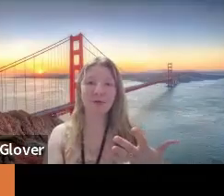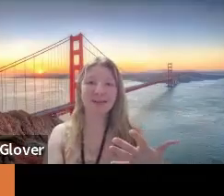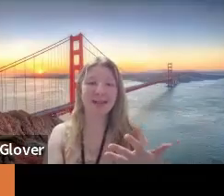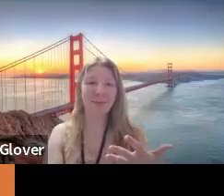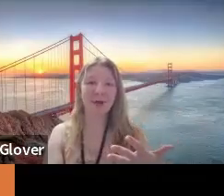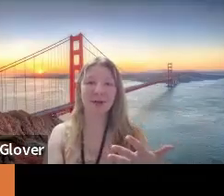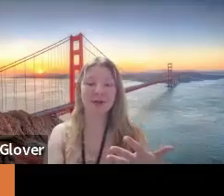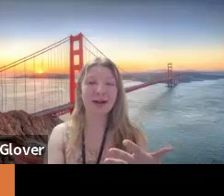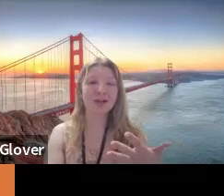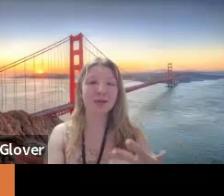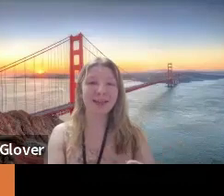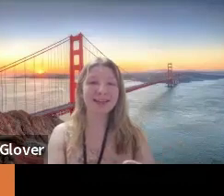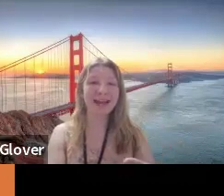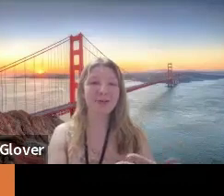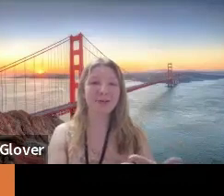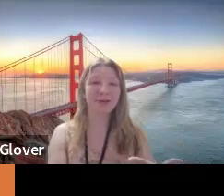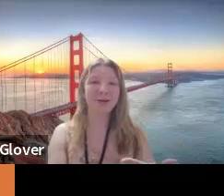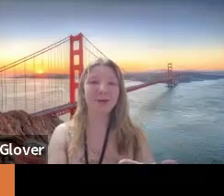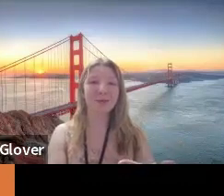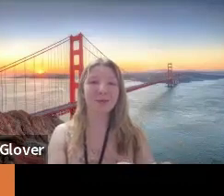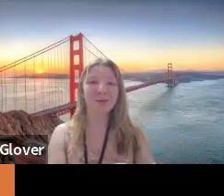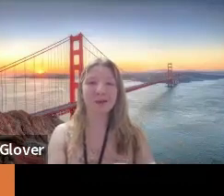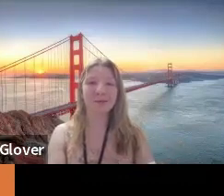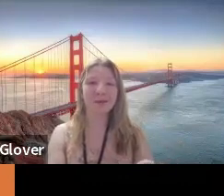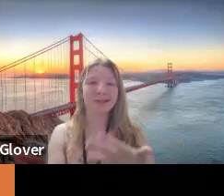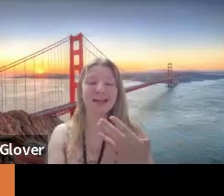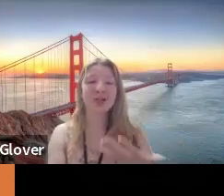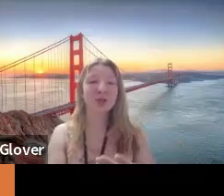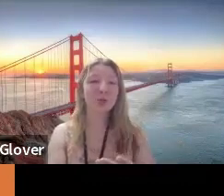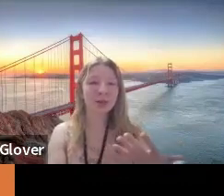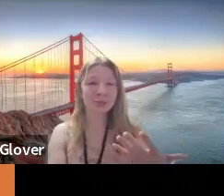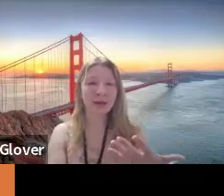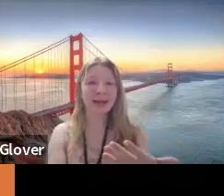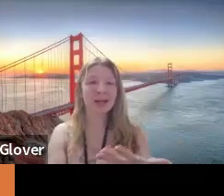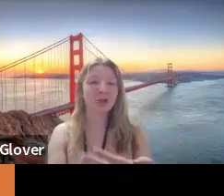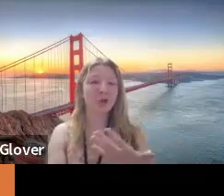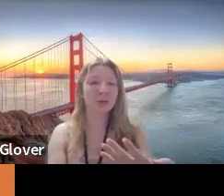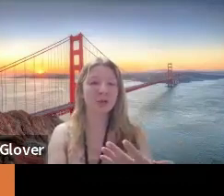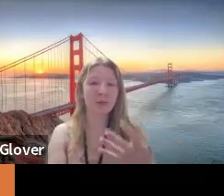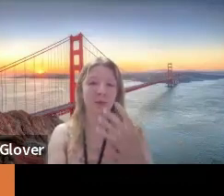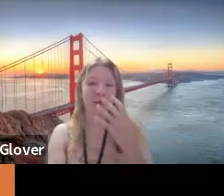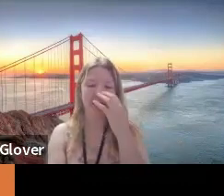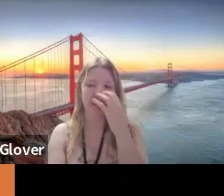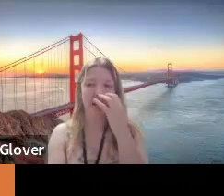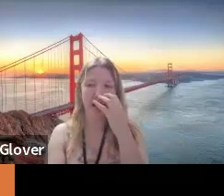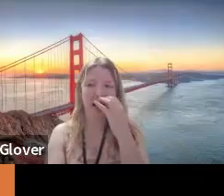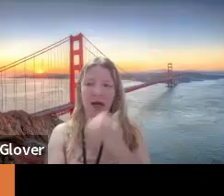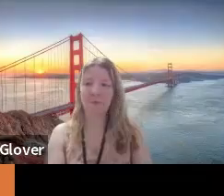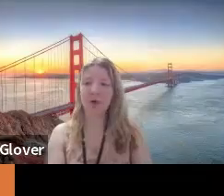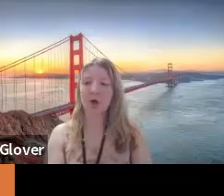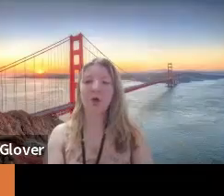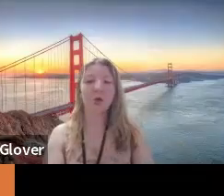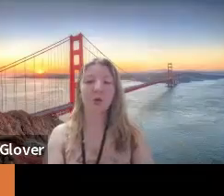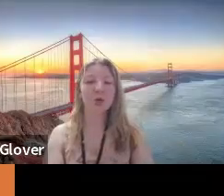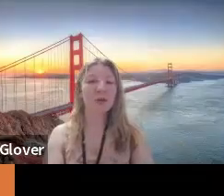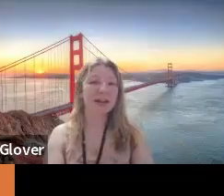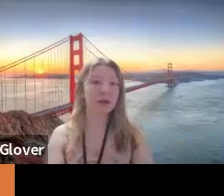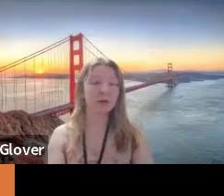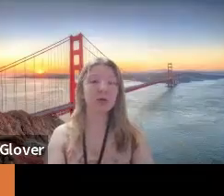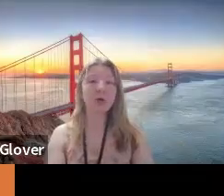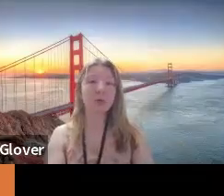solution is just having someone who knows the system, who does not have the stress of emotional involvement and their